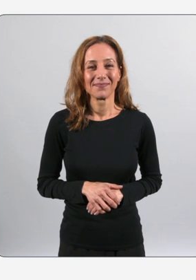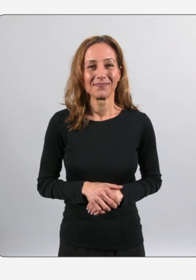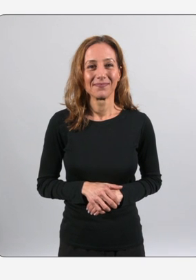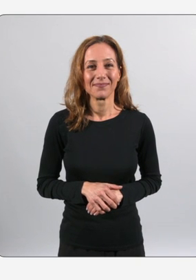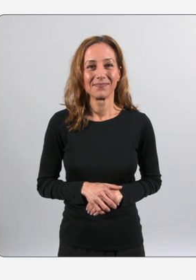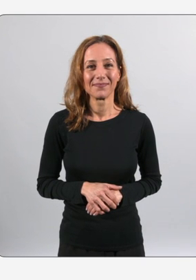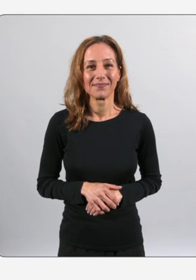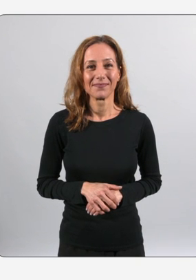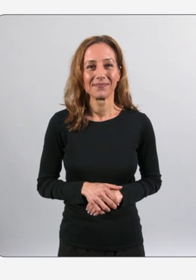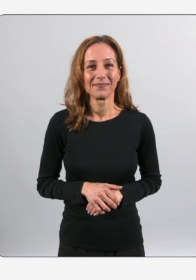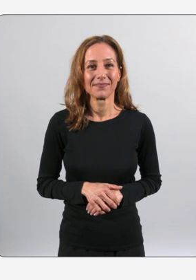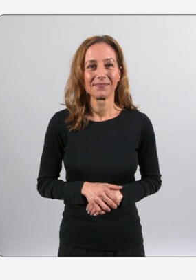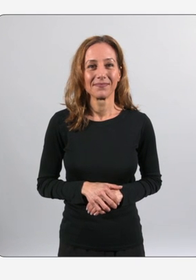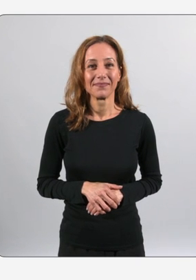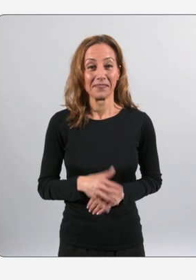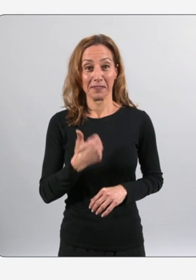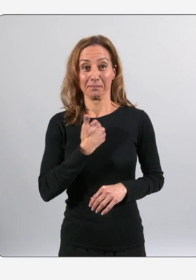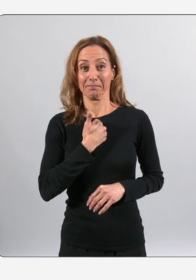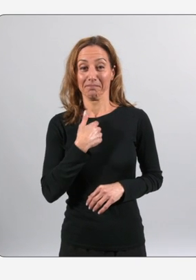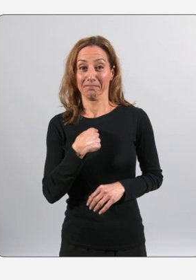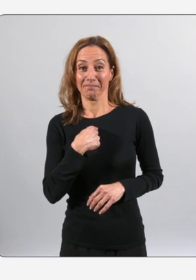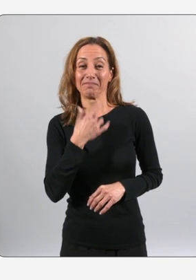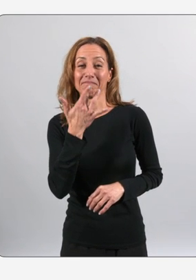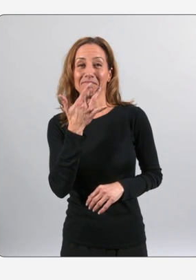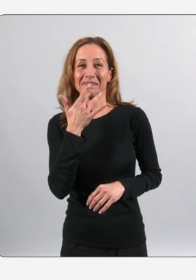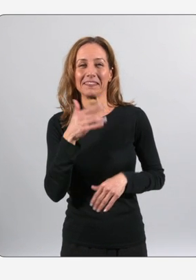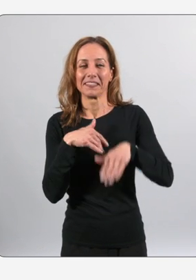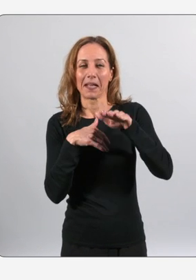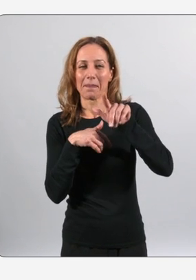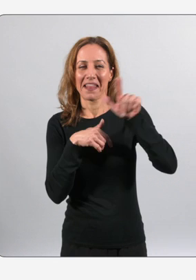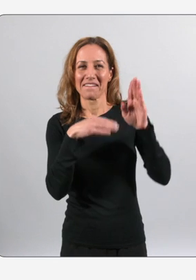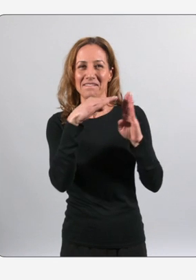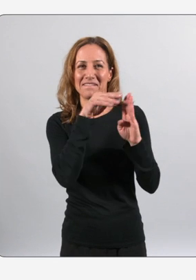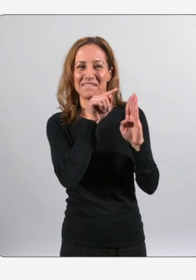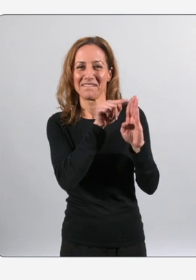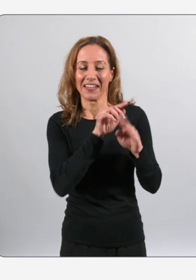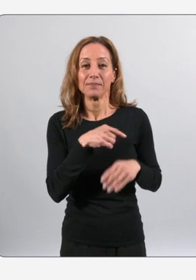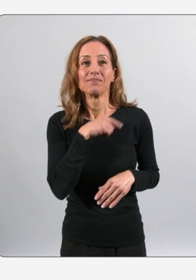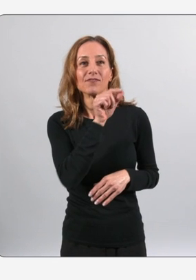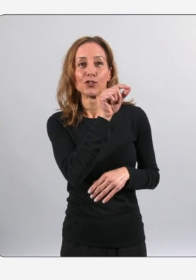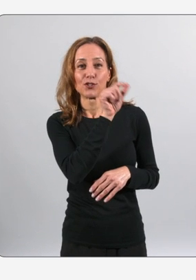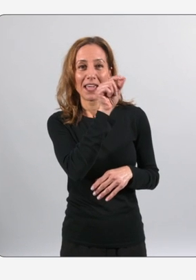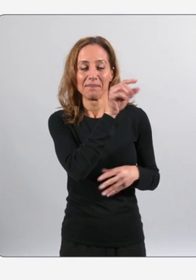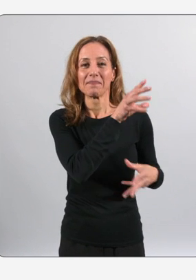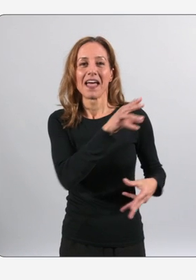Personally, I like this one in the top left. So check the box, and then add to Merchant Center.